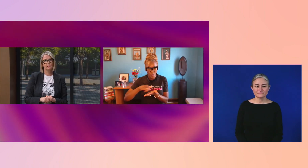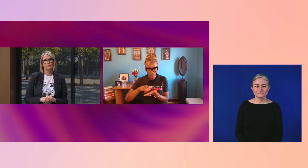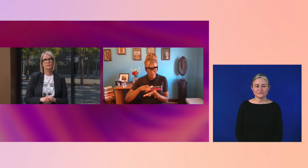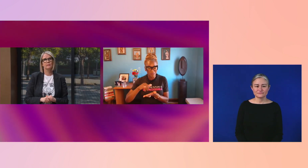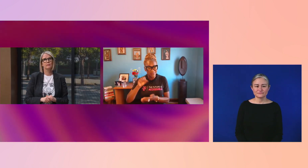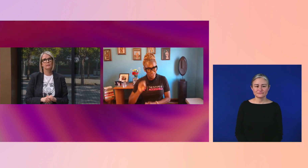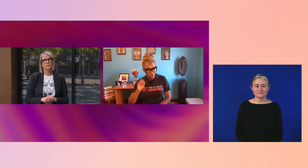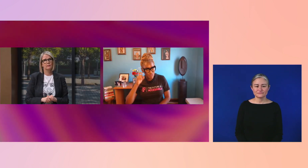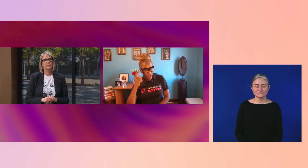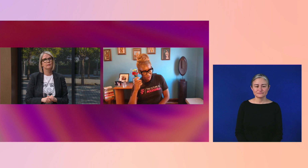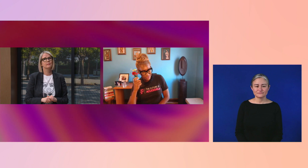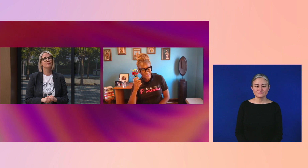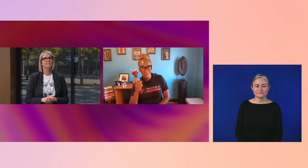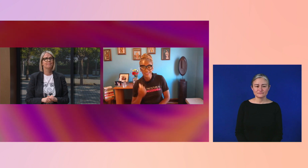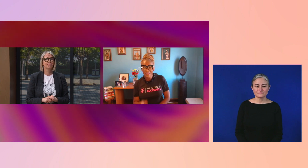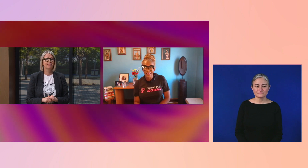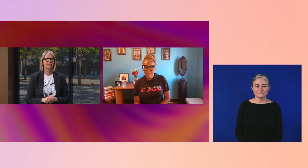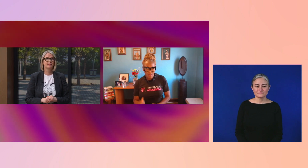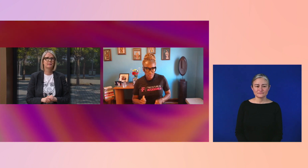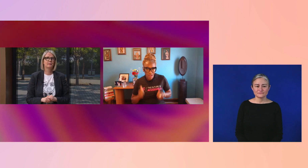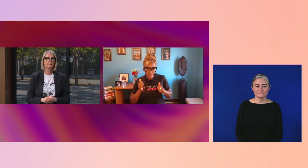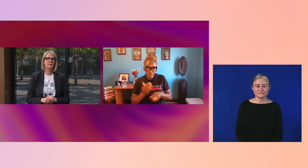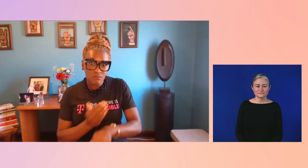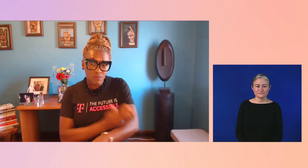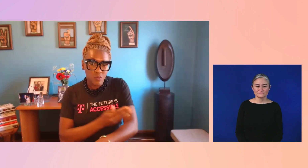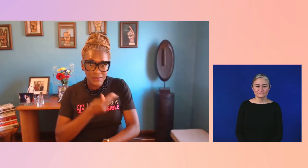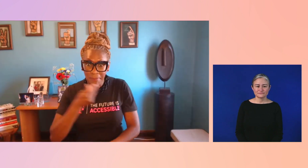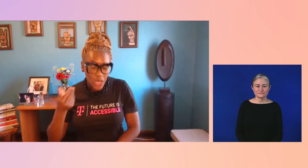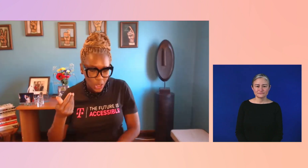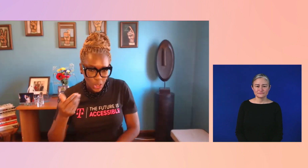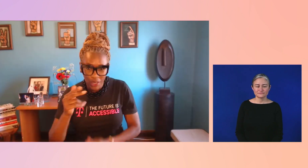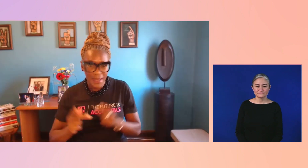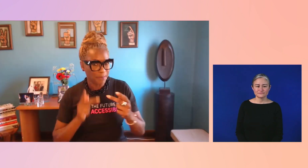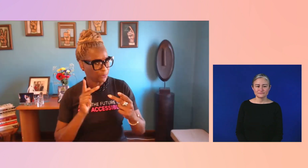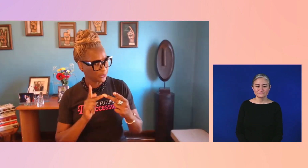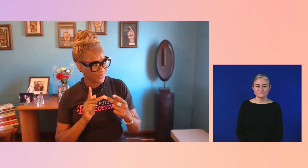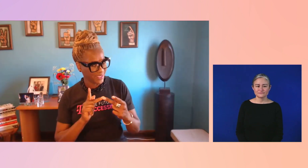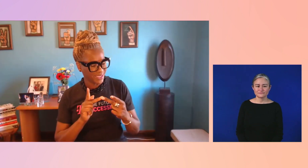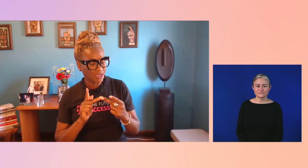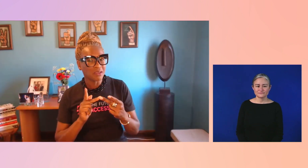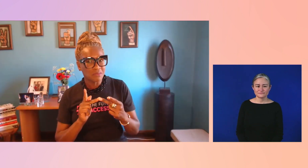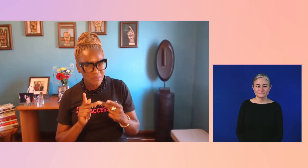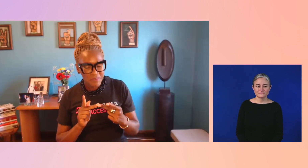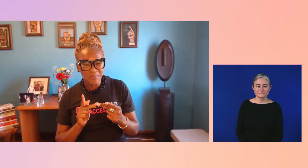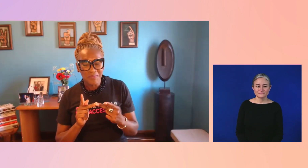At the time I moved to New York, for South Bronx specifically, where life improved, of course,